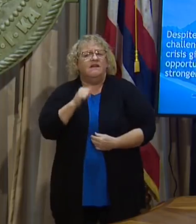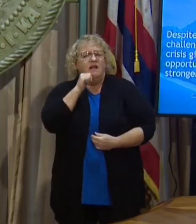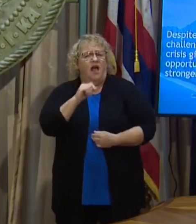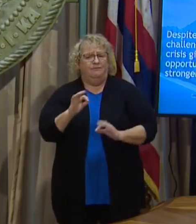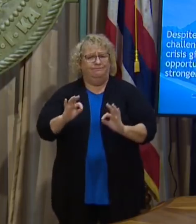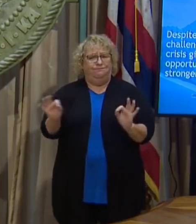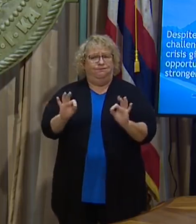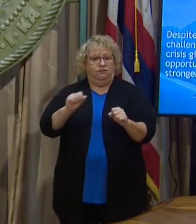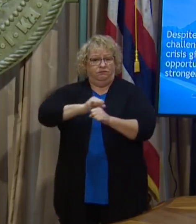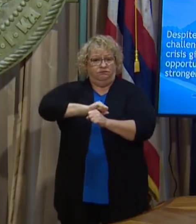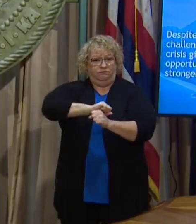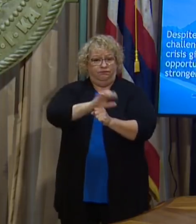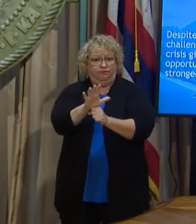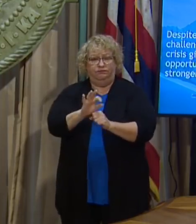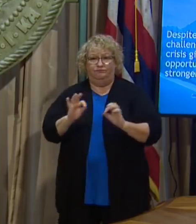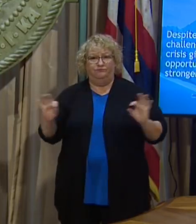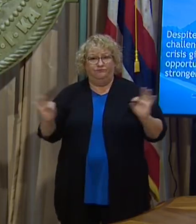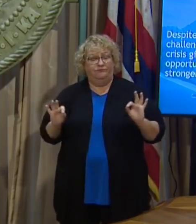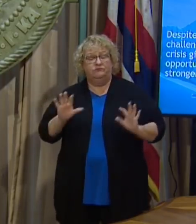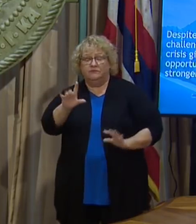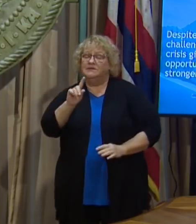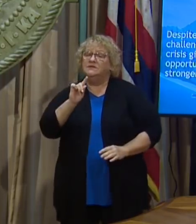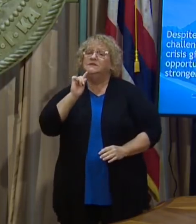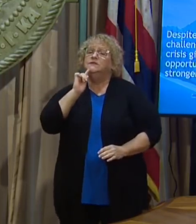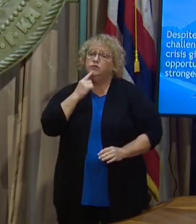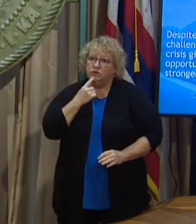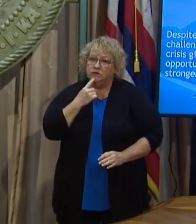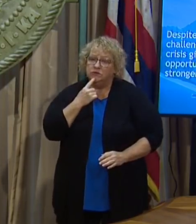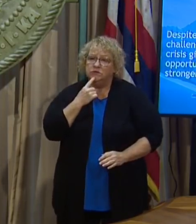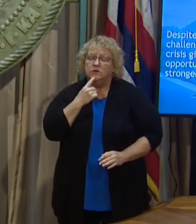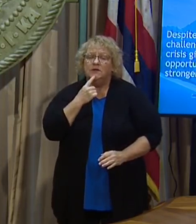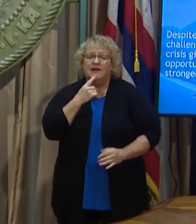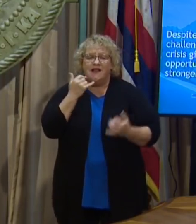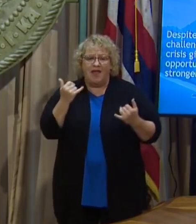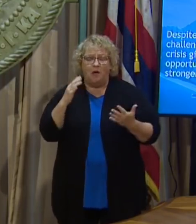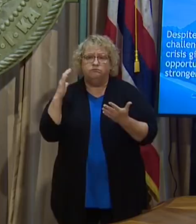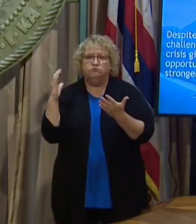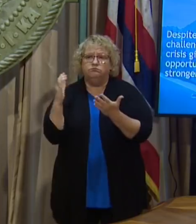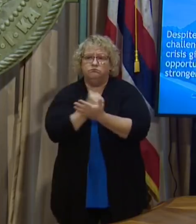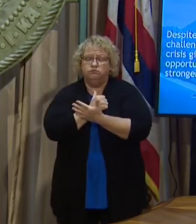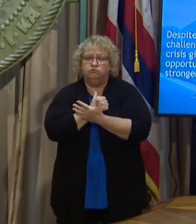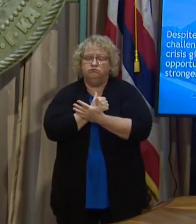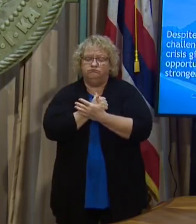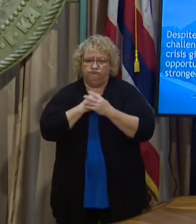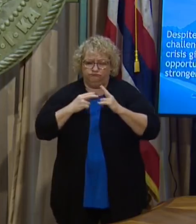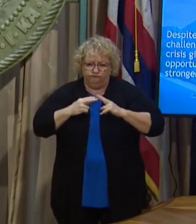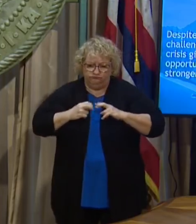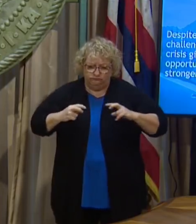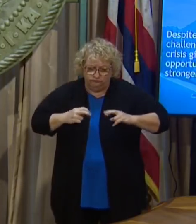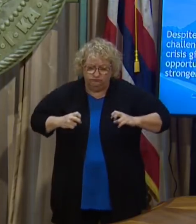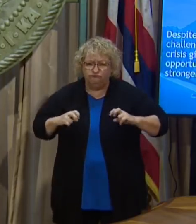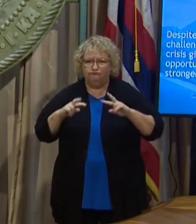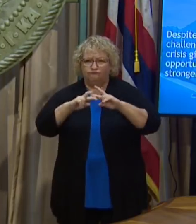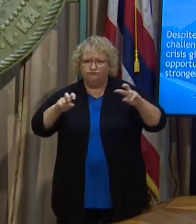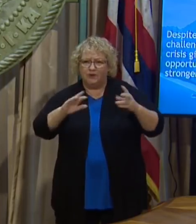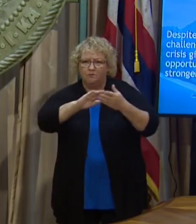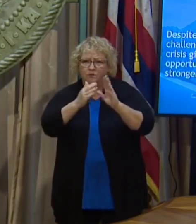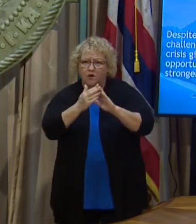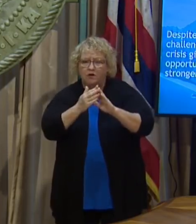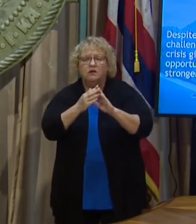THIS, AND I DON'T WANT TO MAKE LIGHT OF THIS, THE PANDEMIC GIVES US AN OPPORTUNITY TO BE VERY INTROSPECTIVE AND